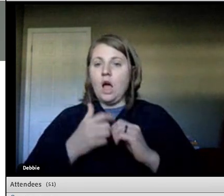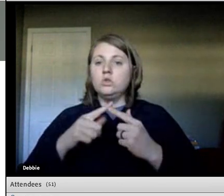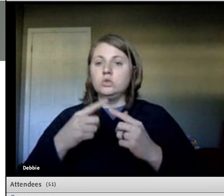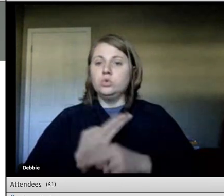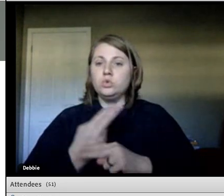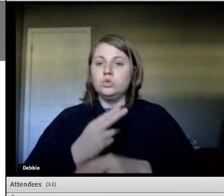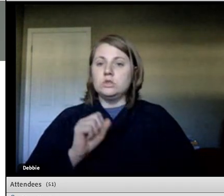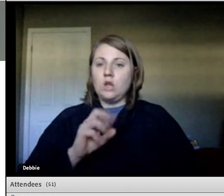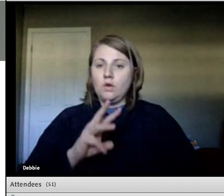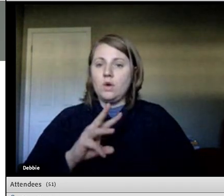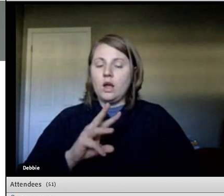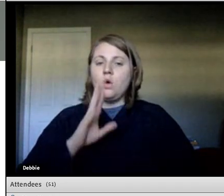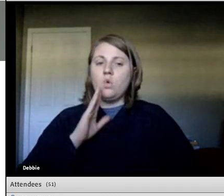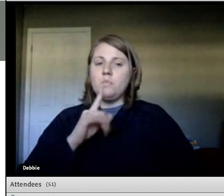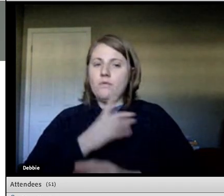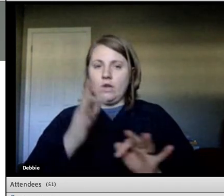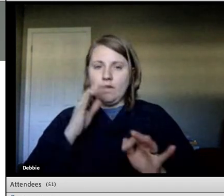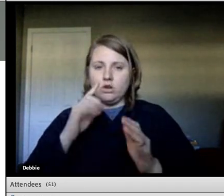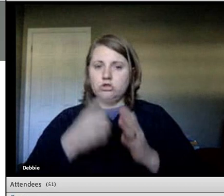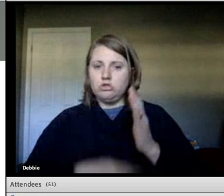and so you can have it in your makerspace that way.